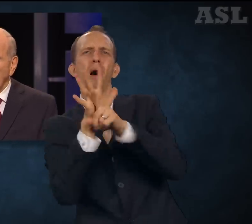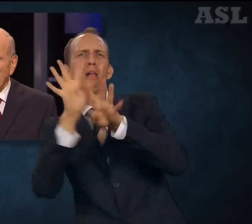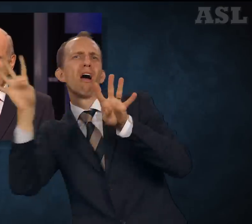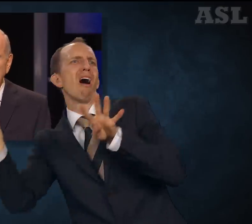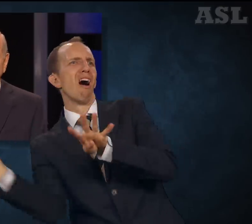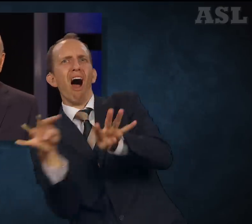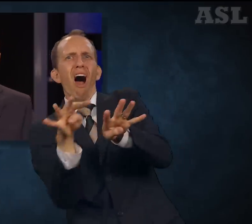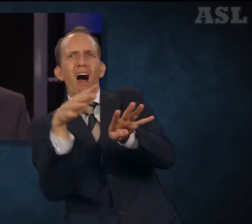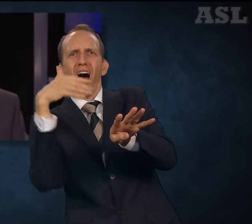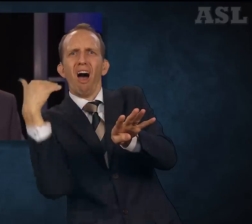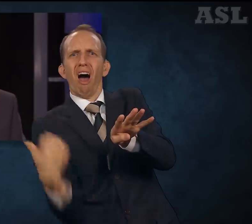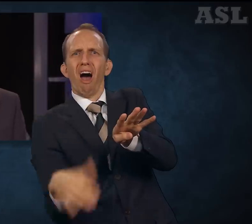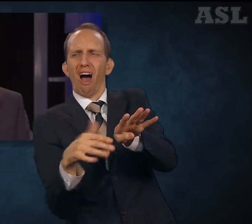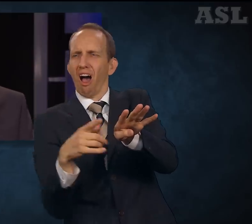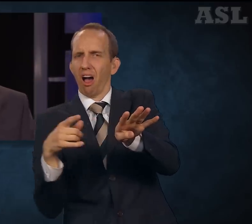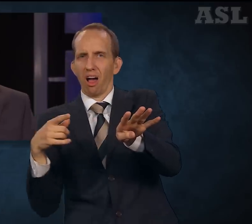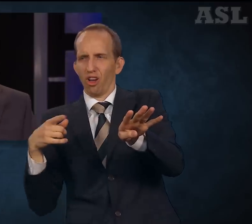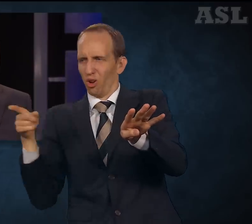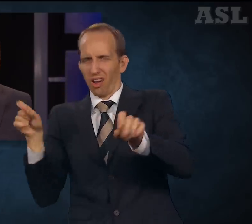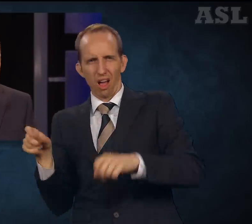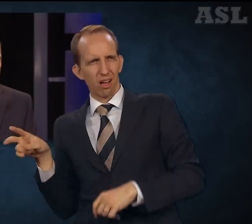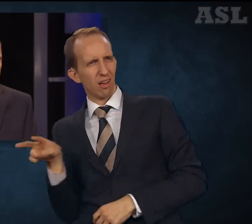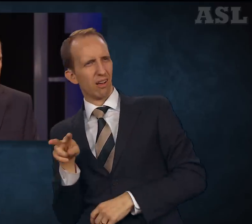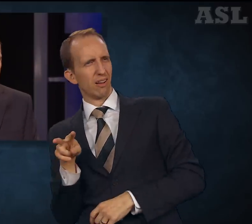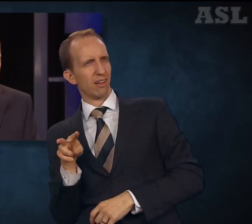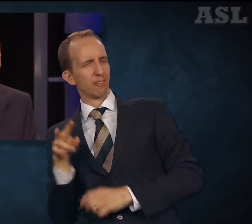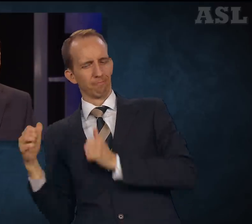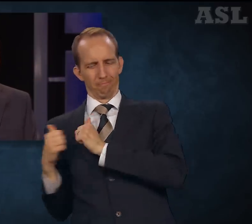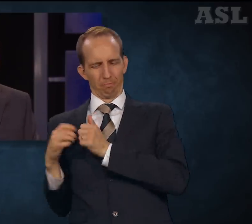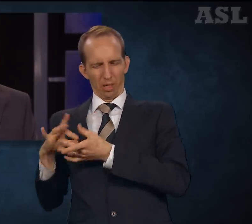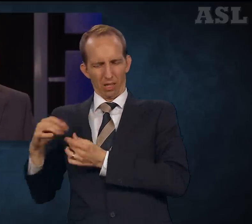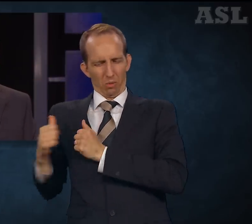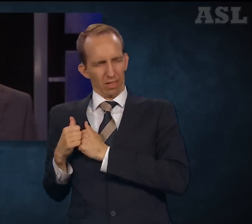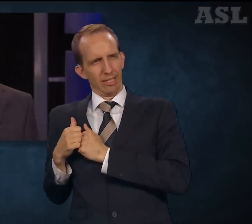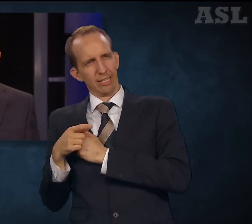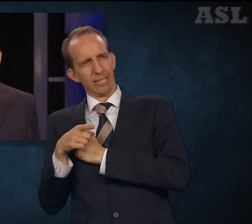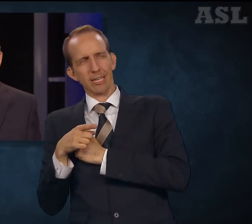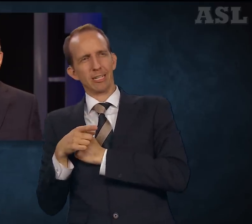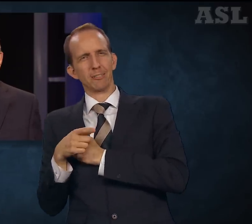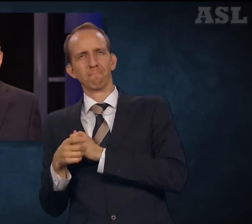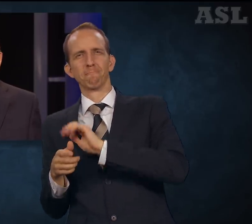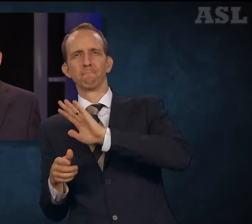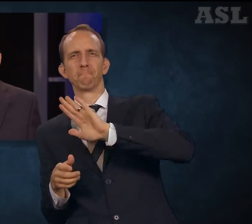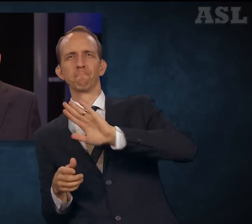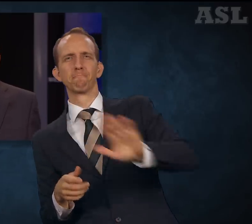YOU CAN BE SMARTER THAN